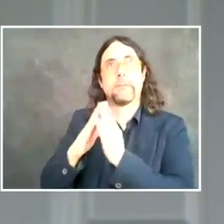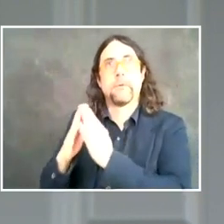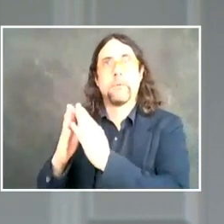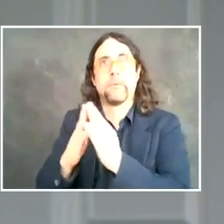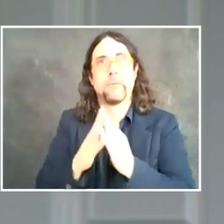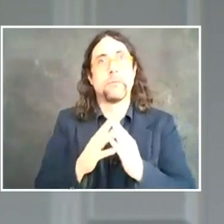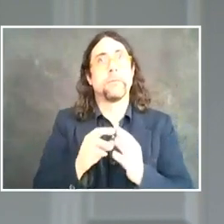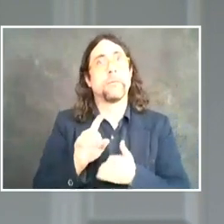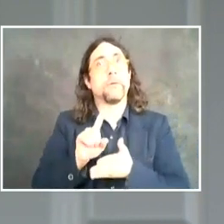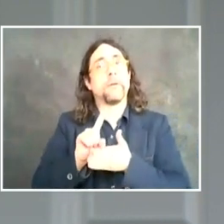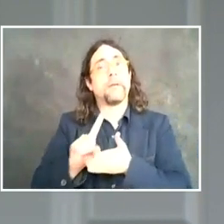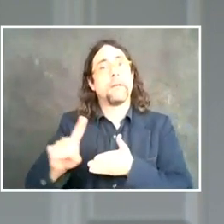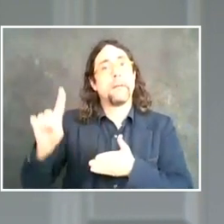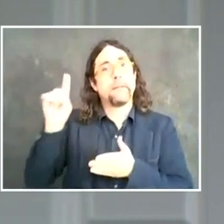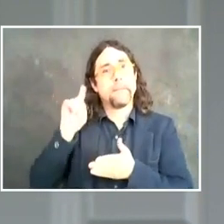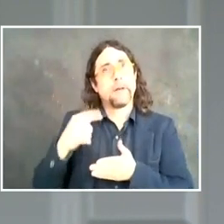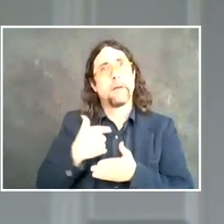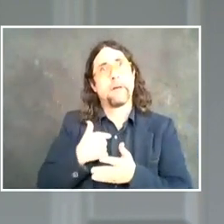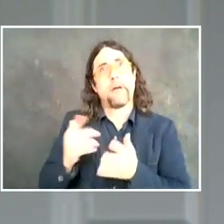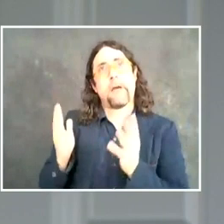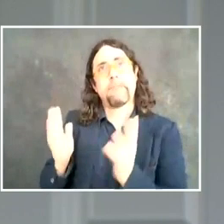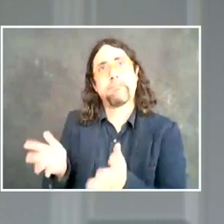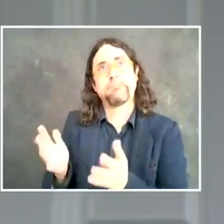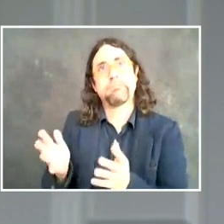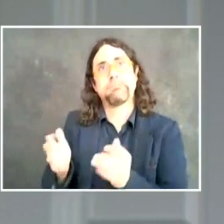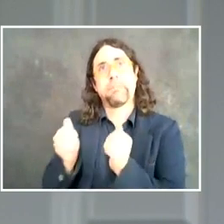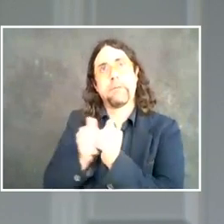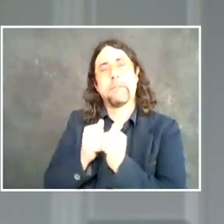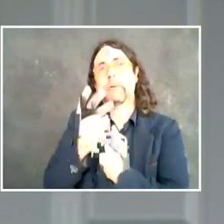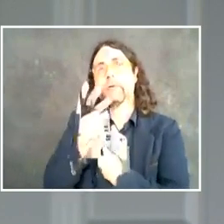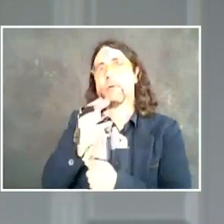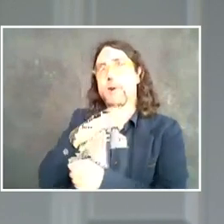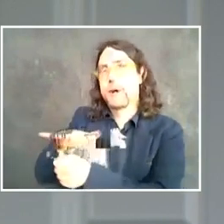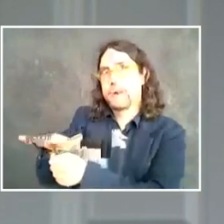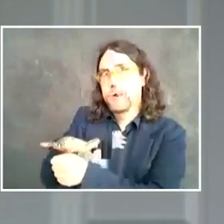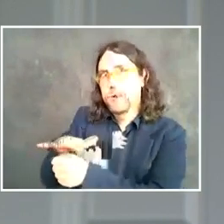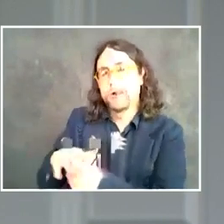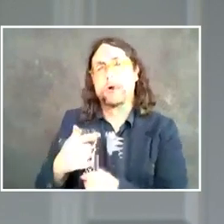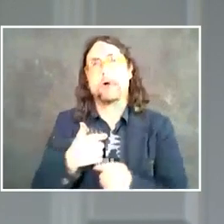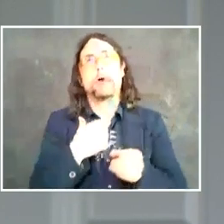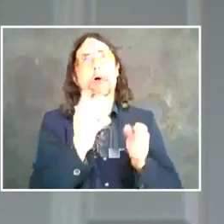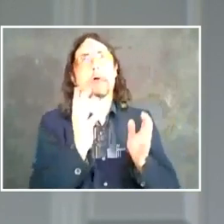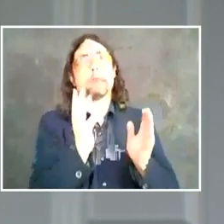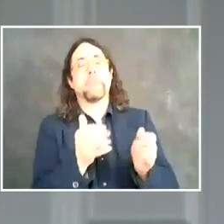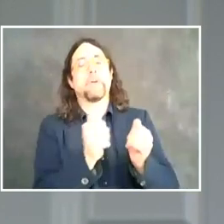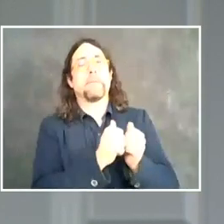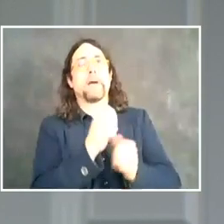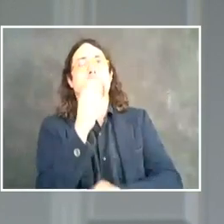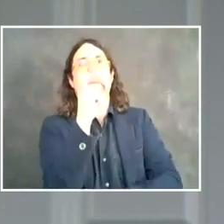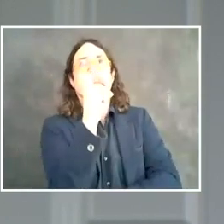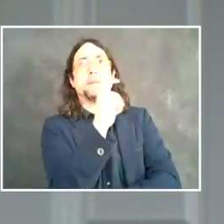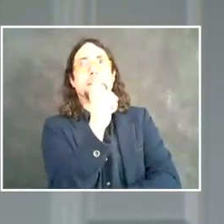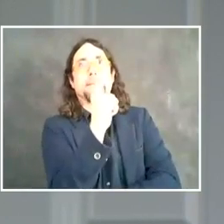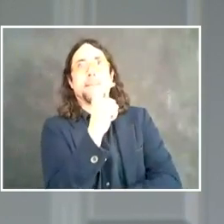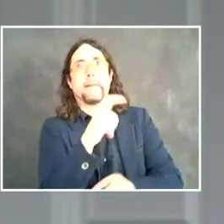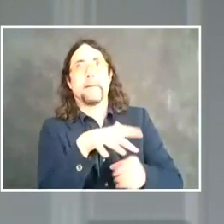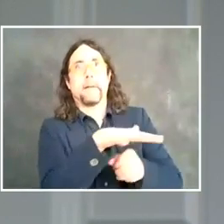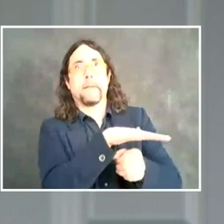MEMBERS OF THE MUSLIM COMMUNITY, MEMBERS OF THE JEWISH COMMUNITY.